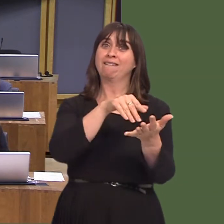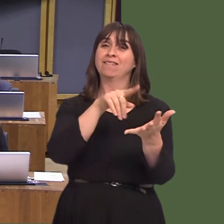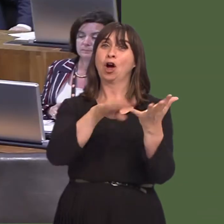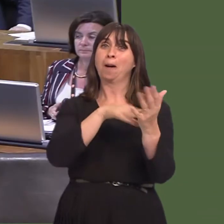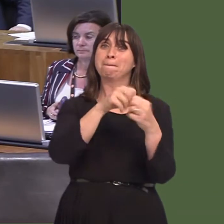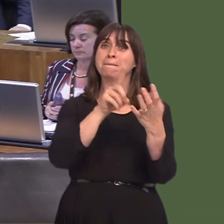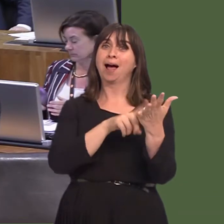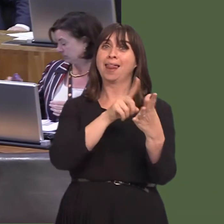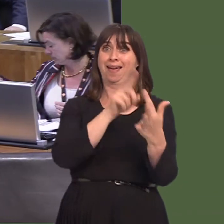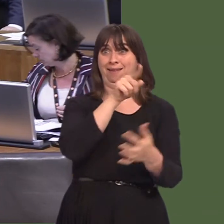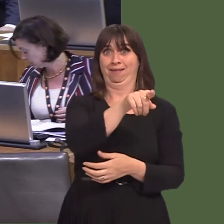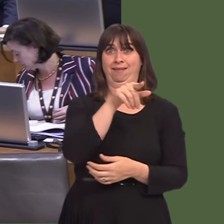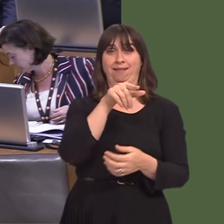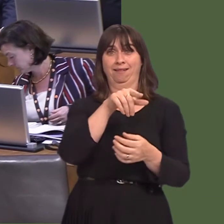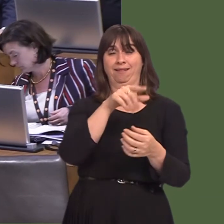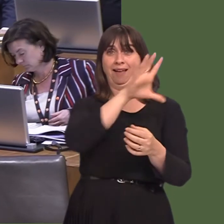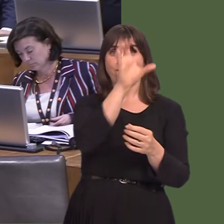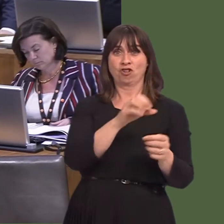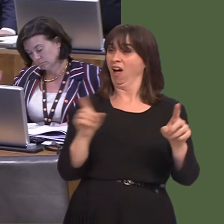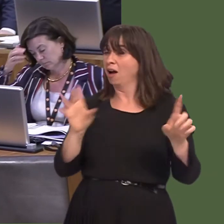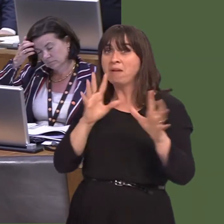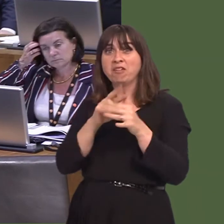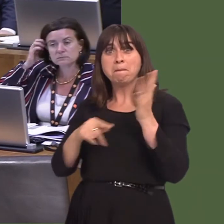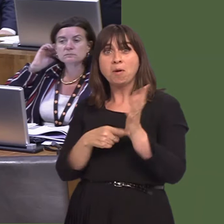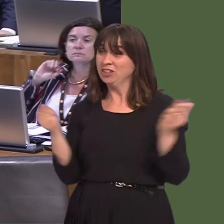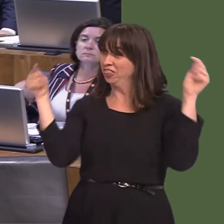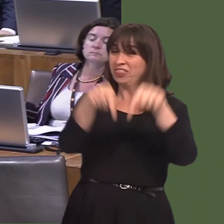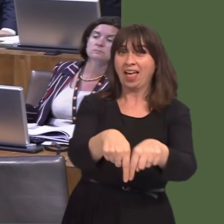For example, I saw the PONT motorcycle ambulance service.